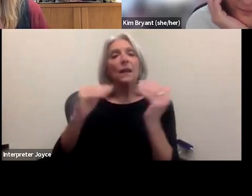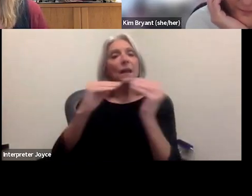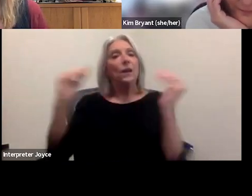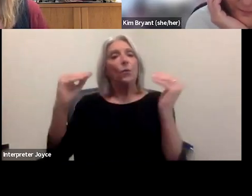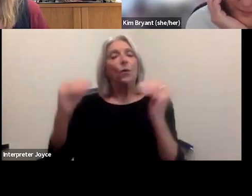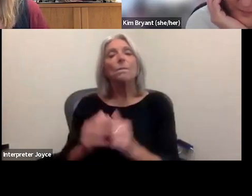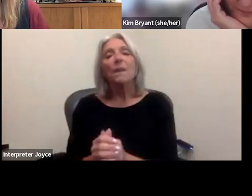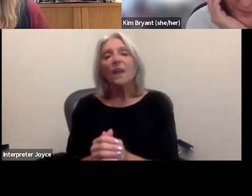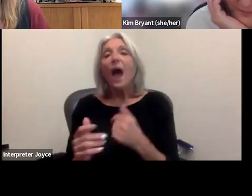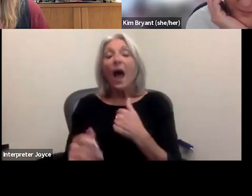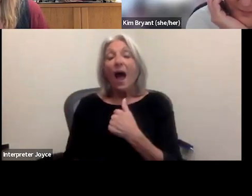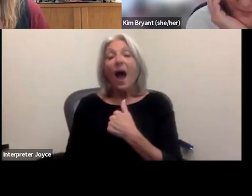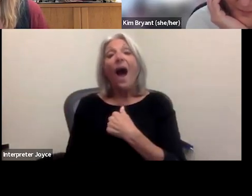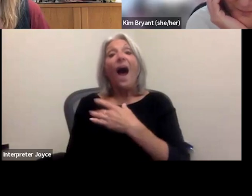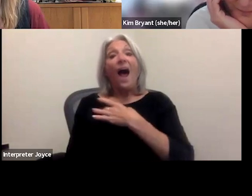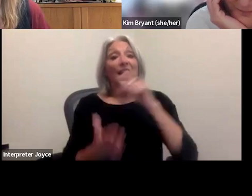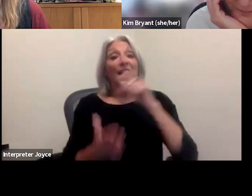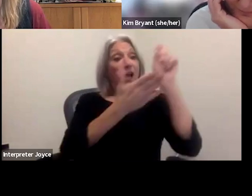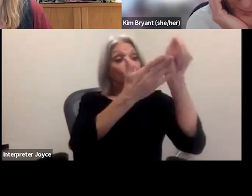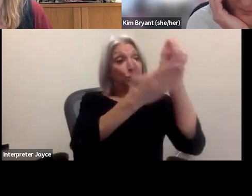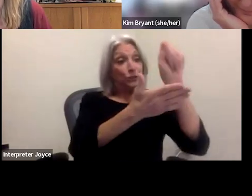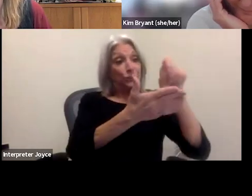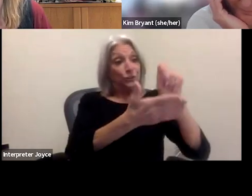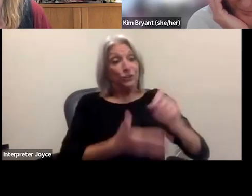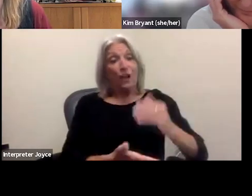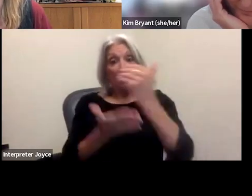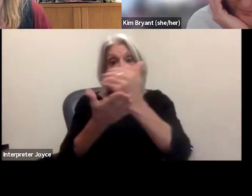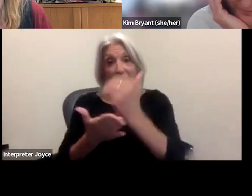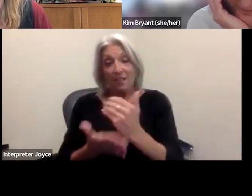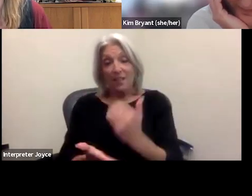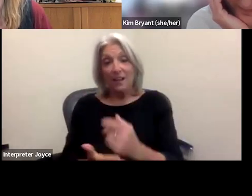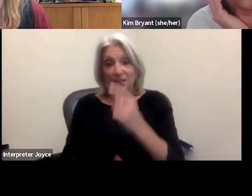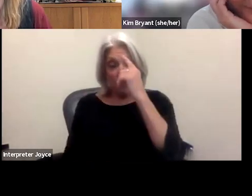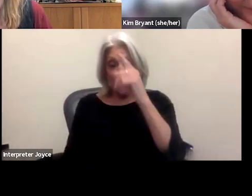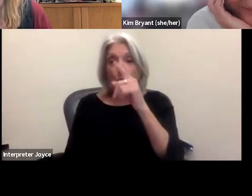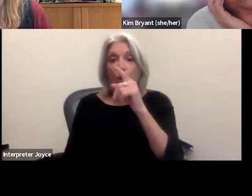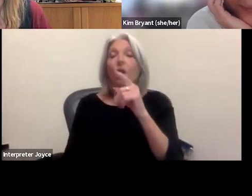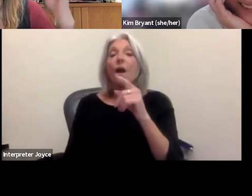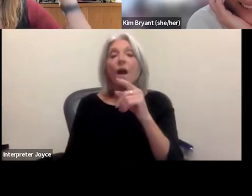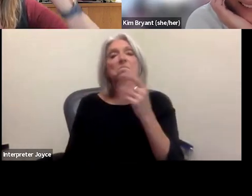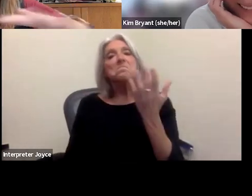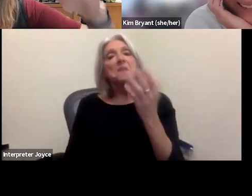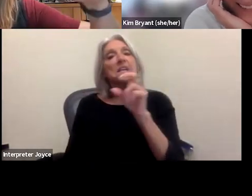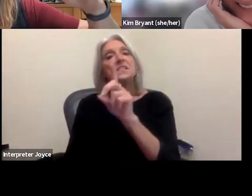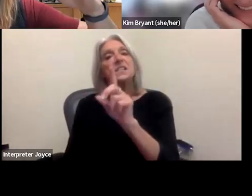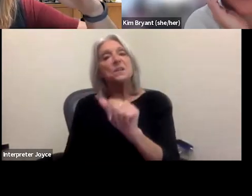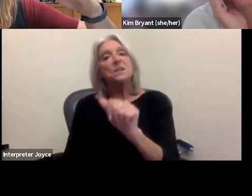I like checklists in terms of accessibility, but that is not-- that's the basement.